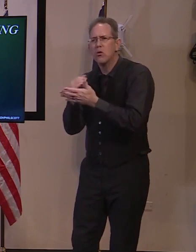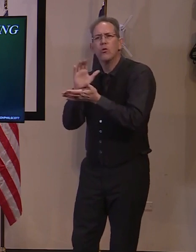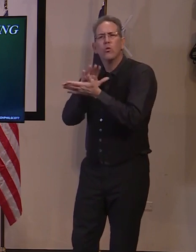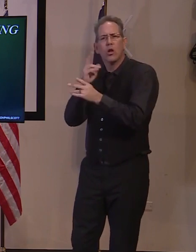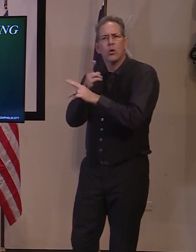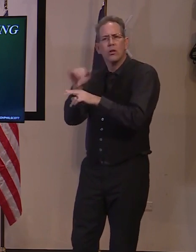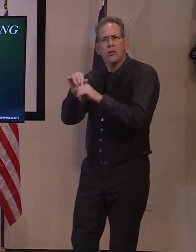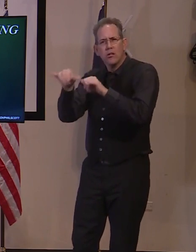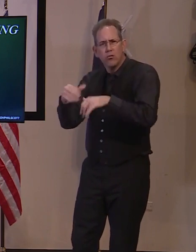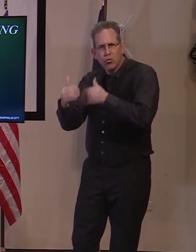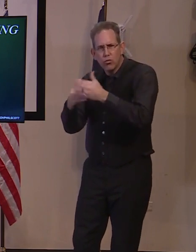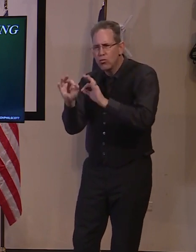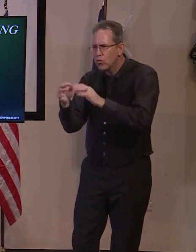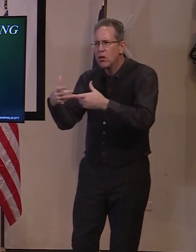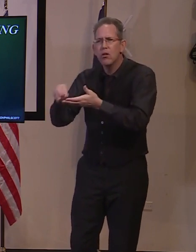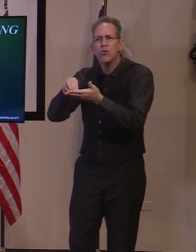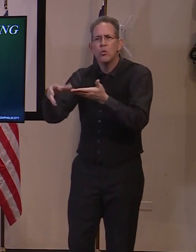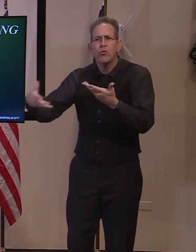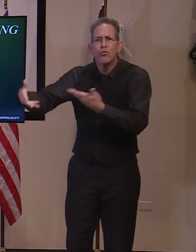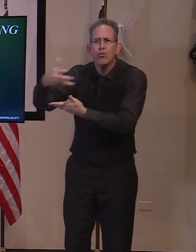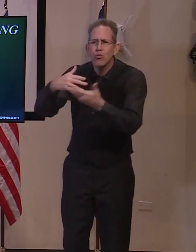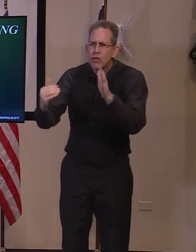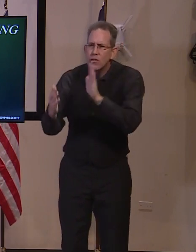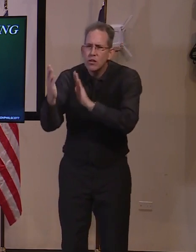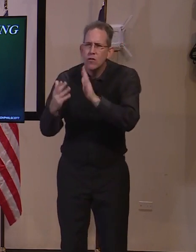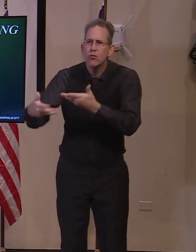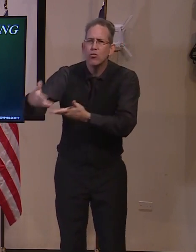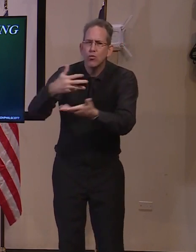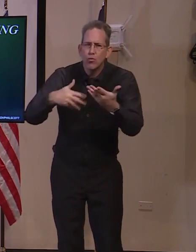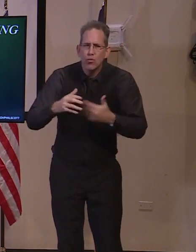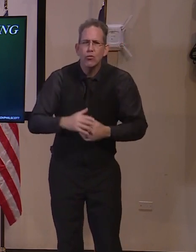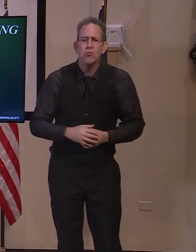stay in school as a result. So again, preliminary data. But it confirms our